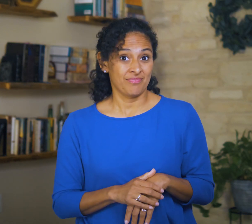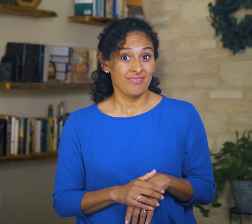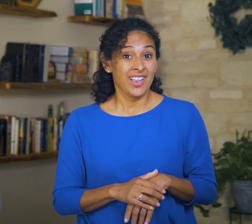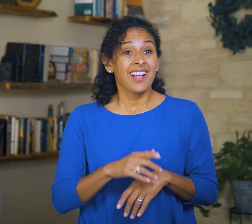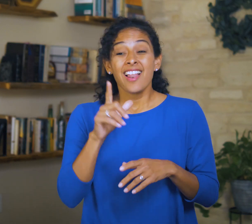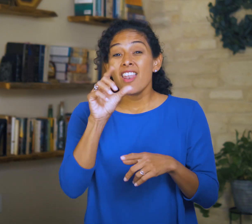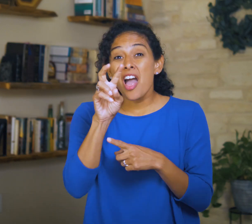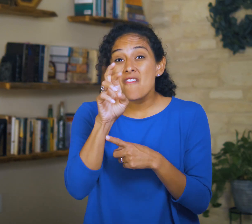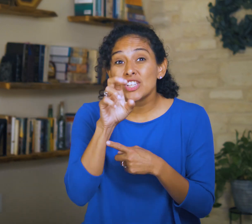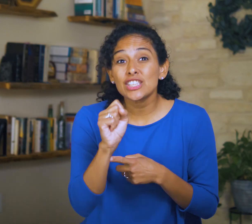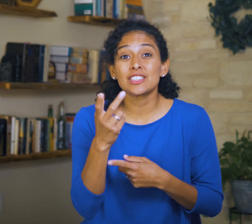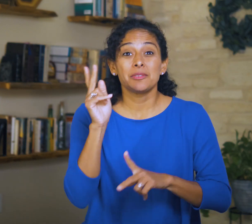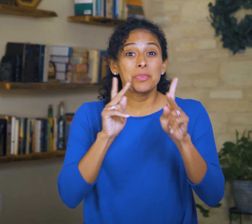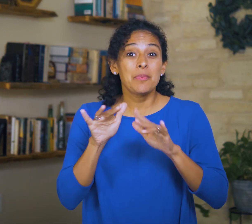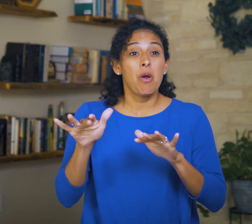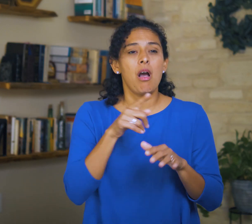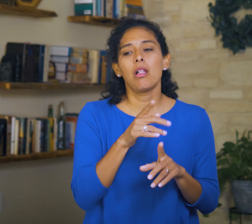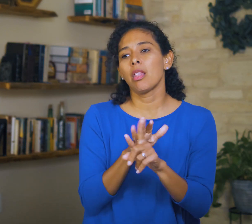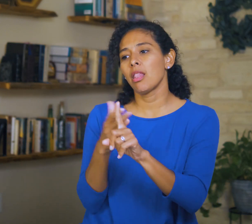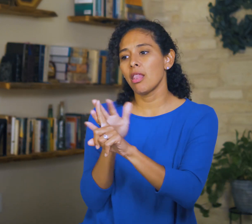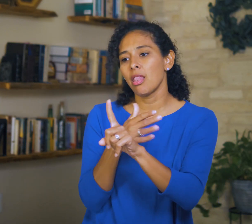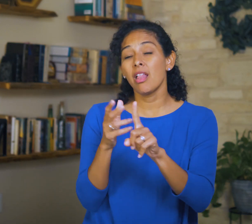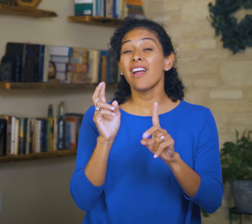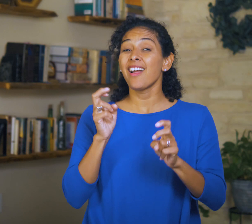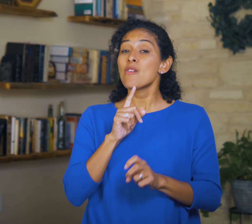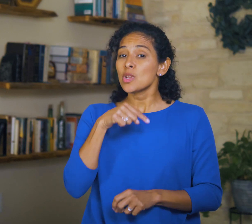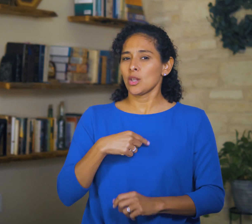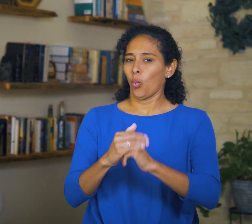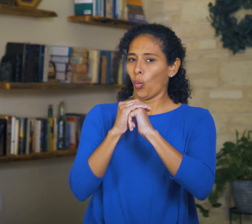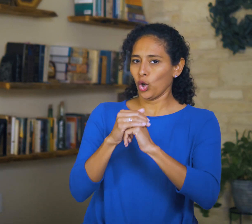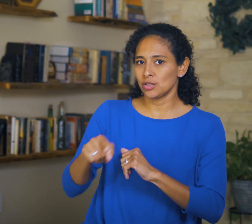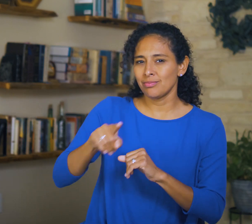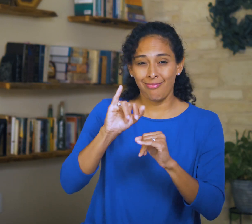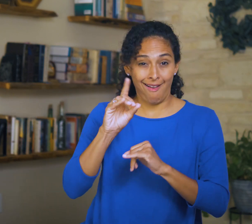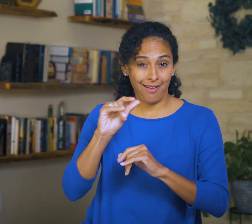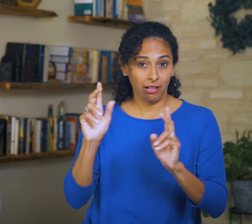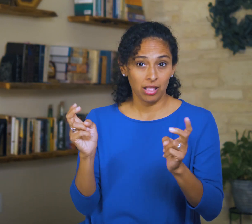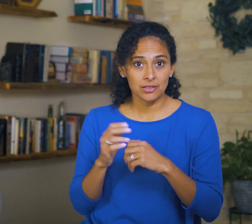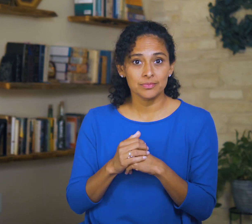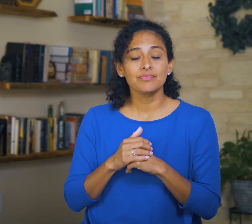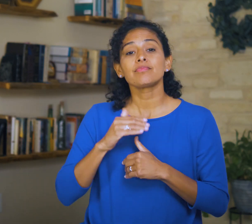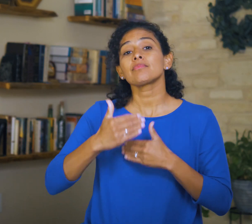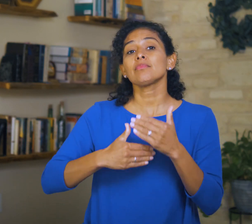She uses all the King’s gifts to lure in other lovers, making idols out of them.